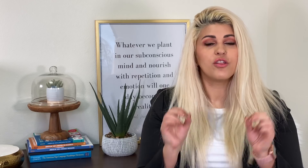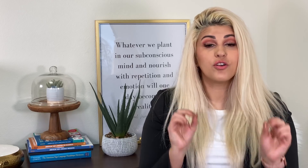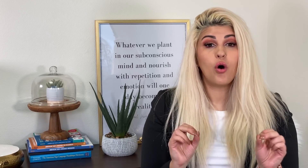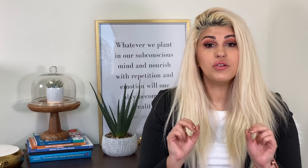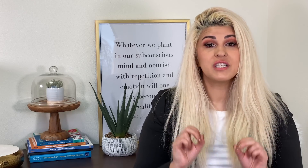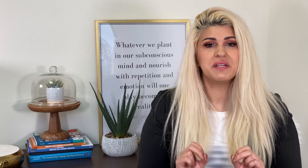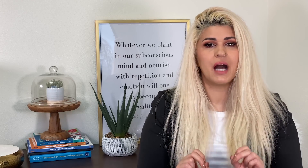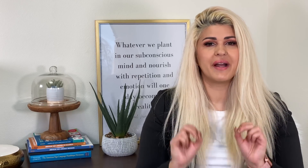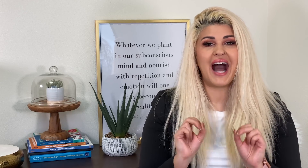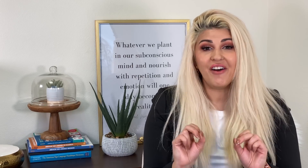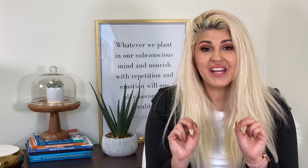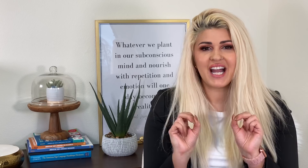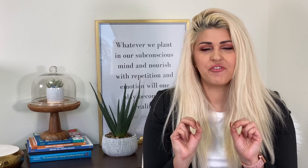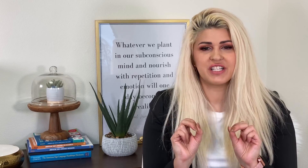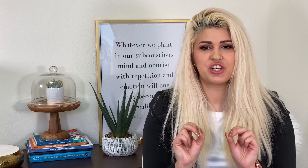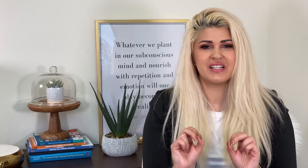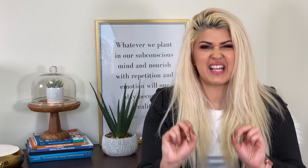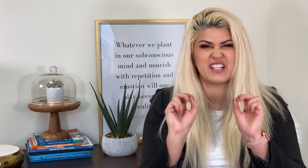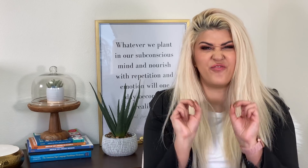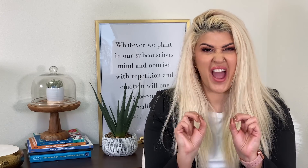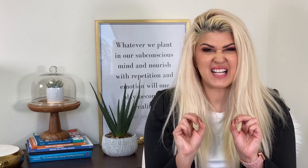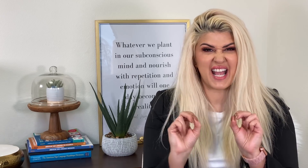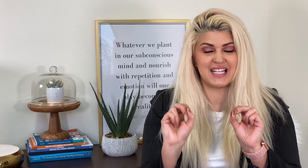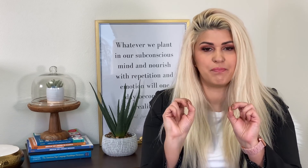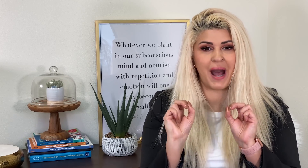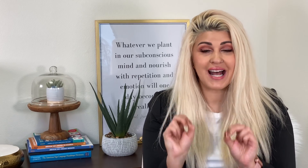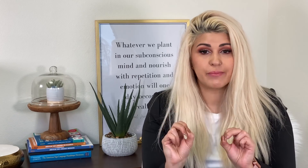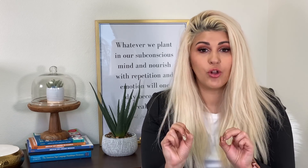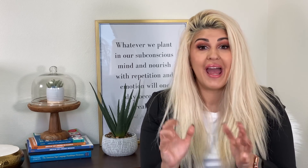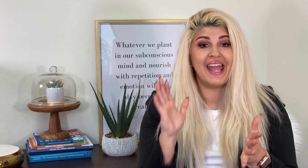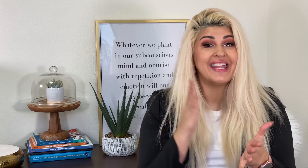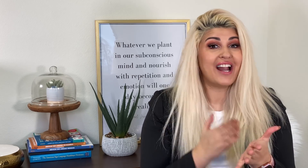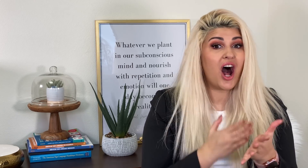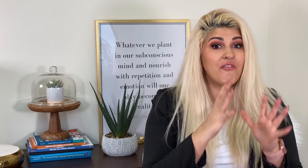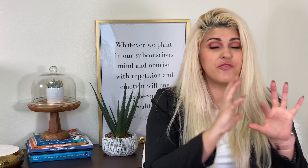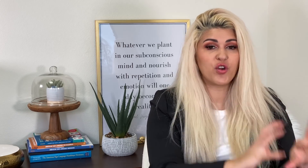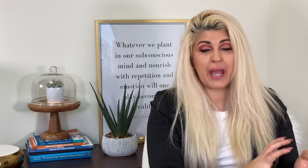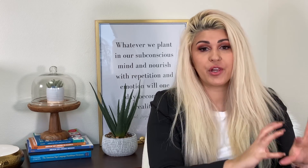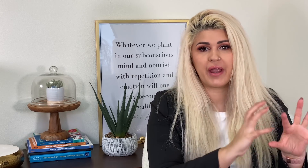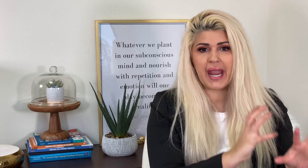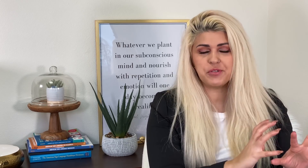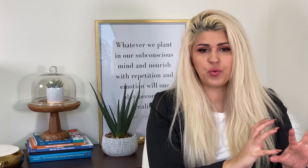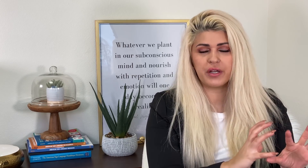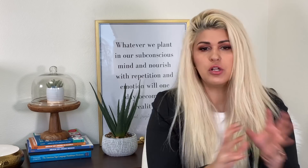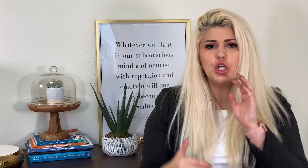The goal is to become a confident, conversationalist as fast as possible and get off the vocabulary hamster wheel